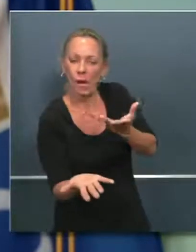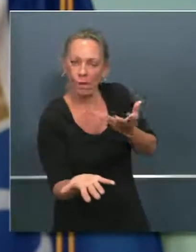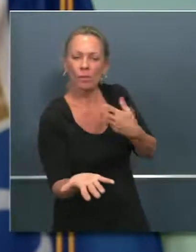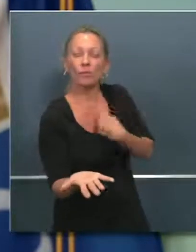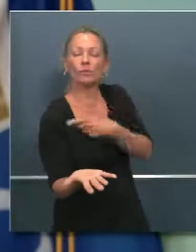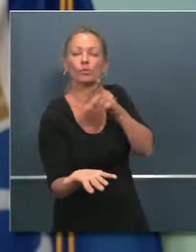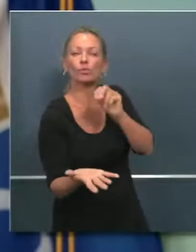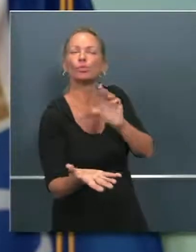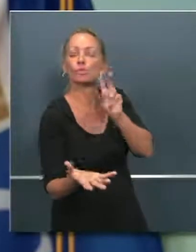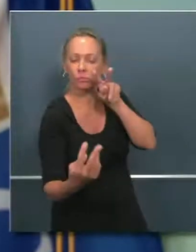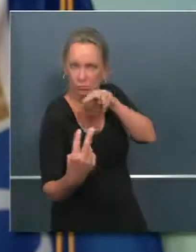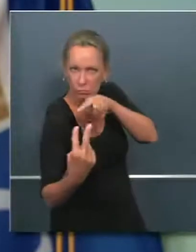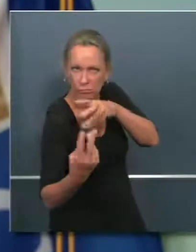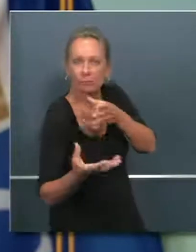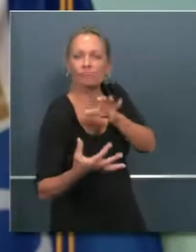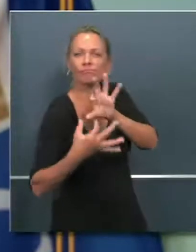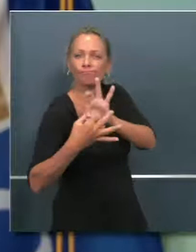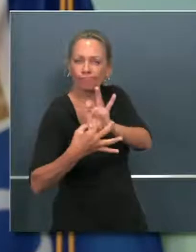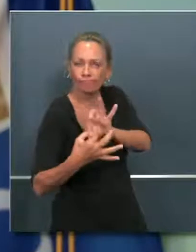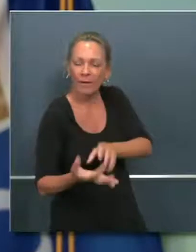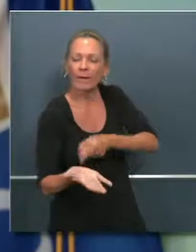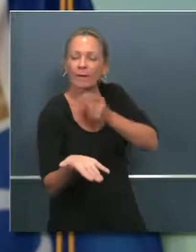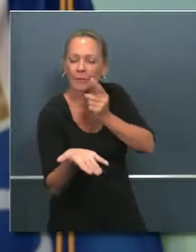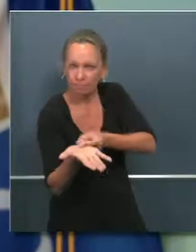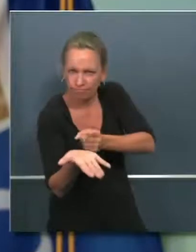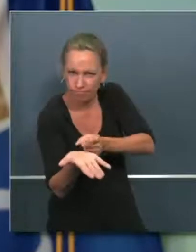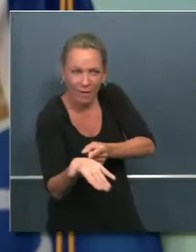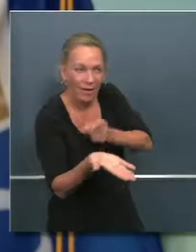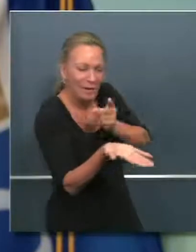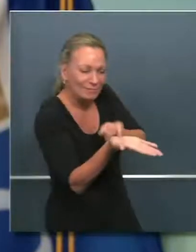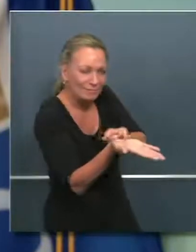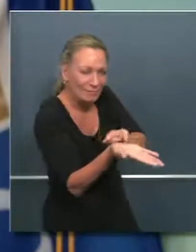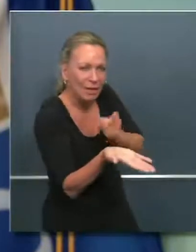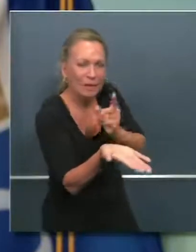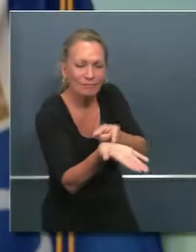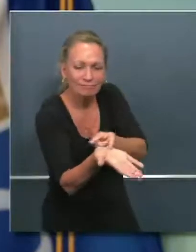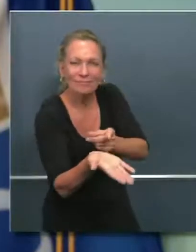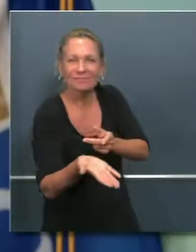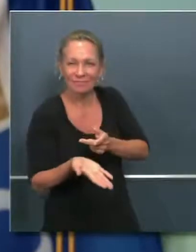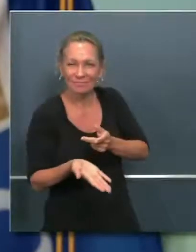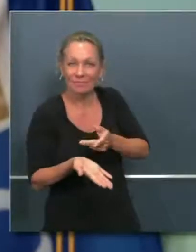bit more quickly than other parts of the state if in partnership with the state of California they